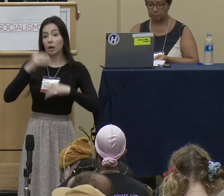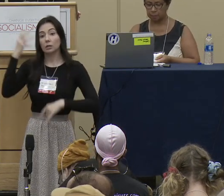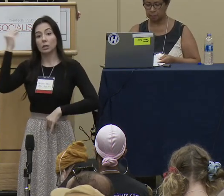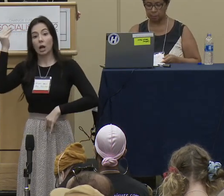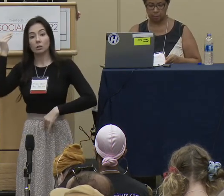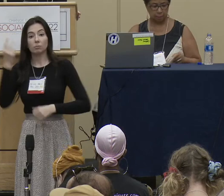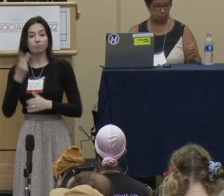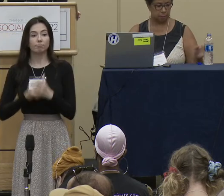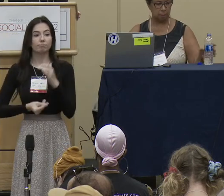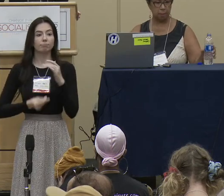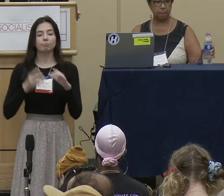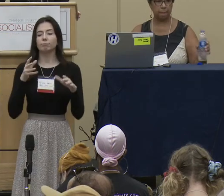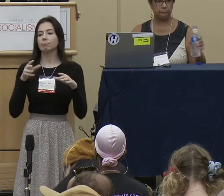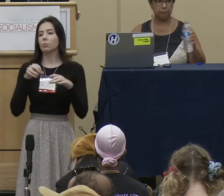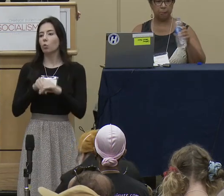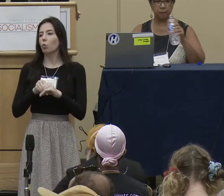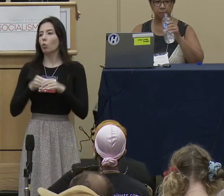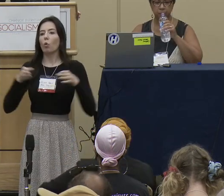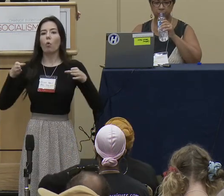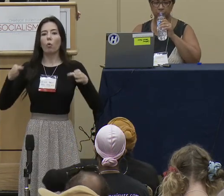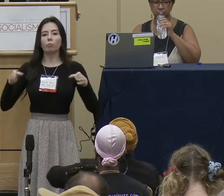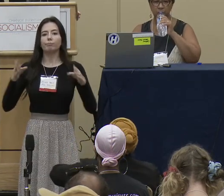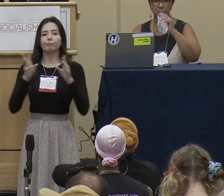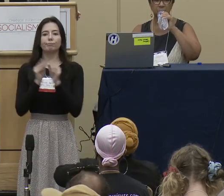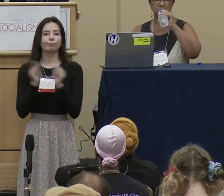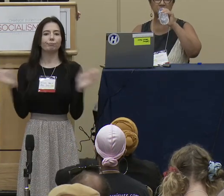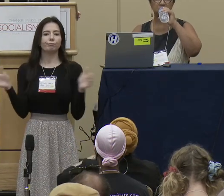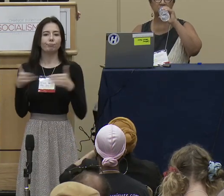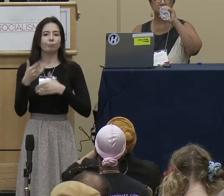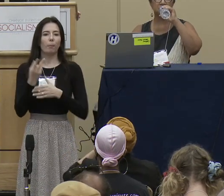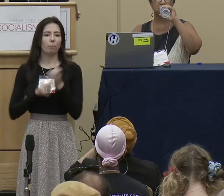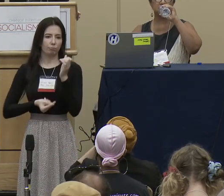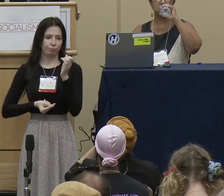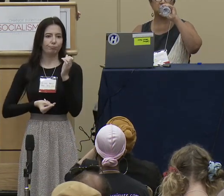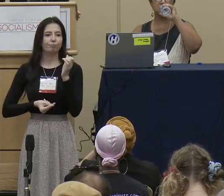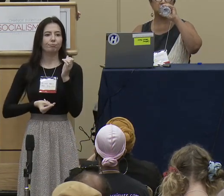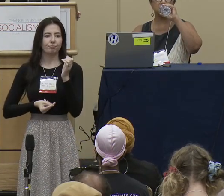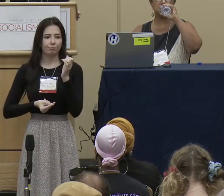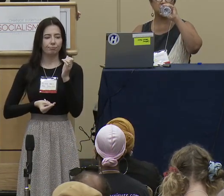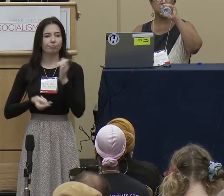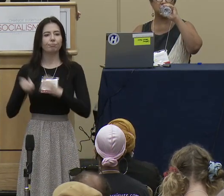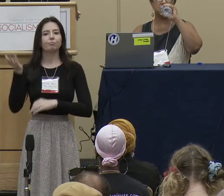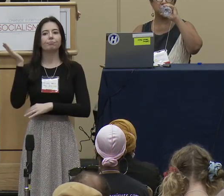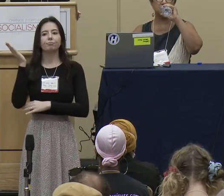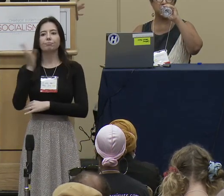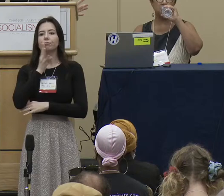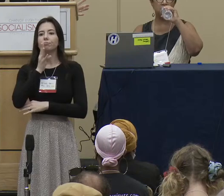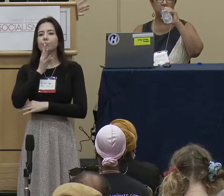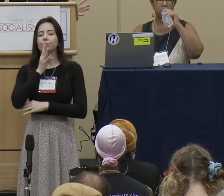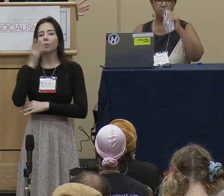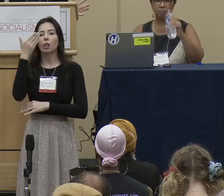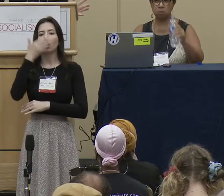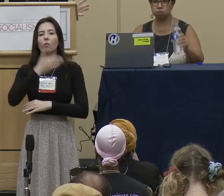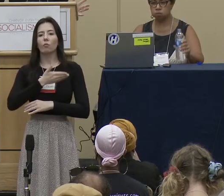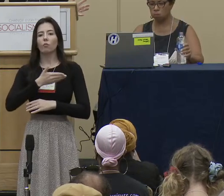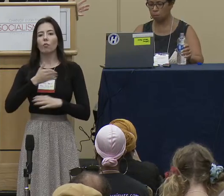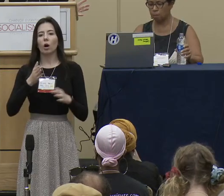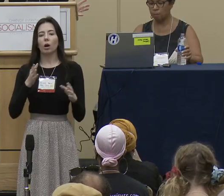while indoors in all of our conference spaces. Including the hallways and meeting rooms. Speakers from the front of